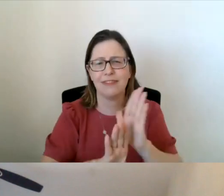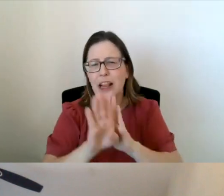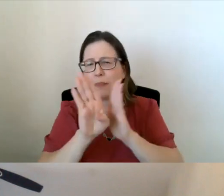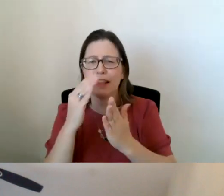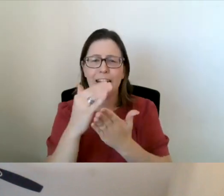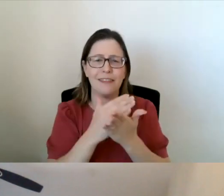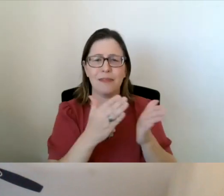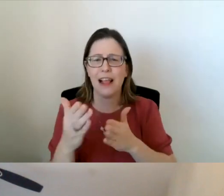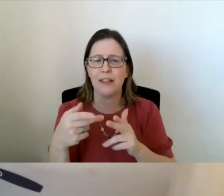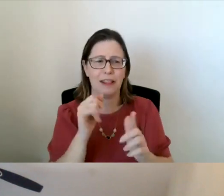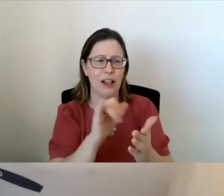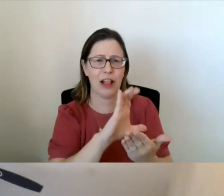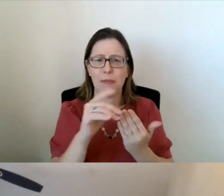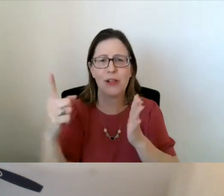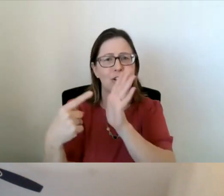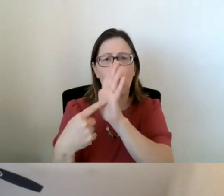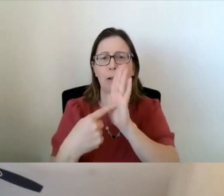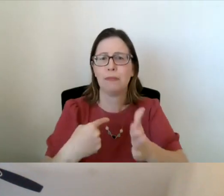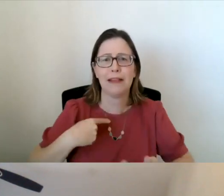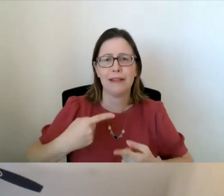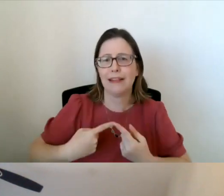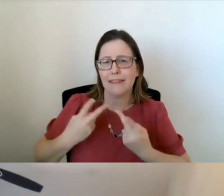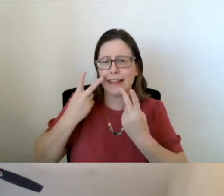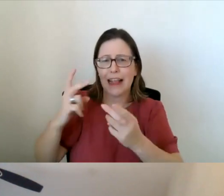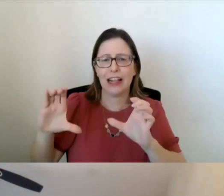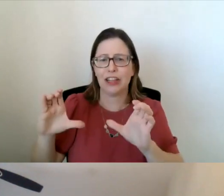for example, are very invested in developing lesson plans and curriculum